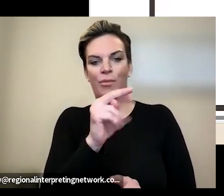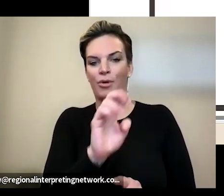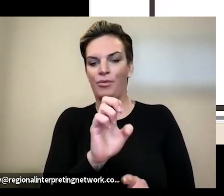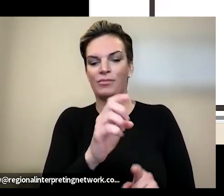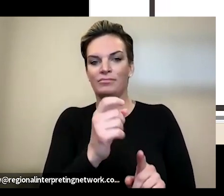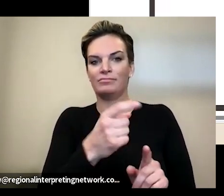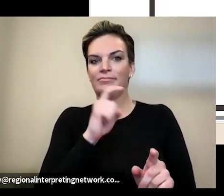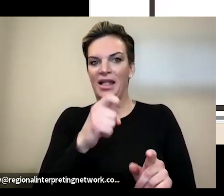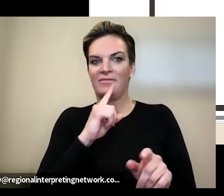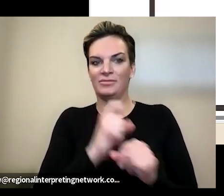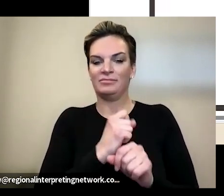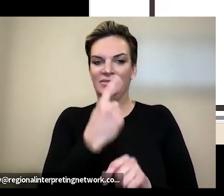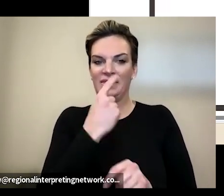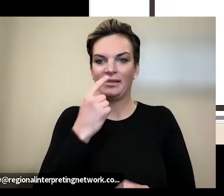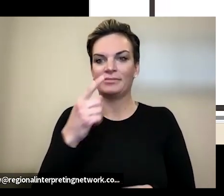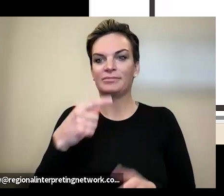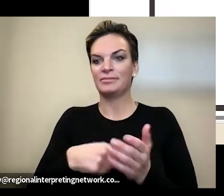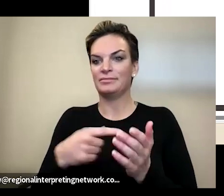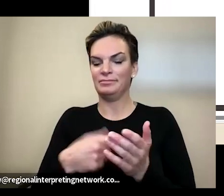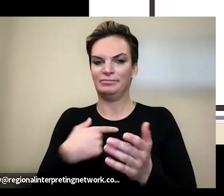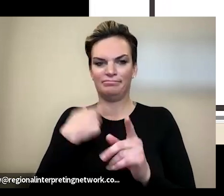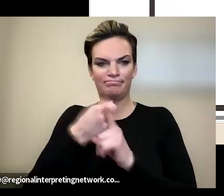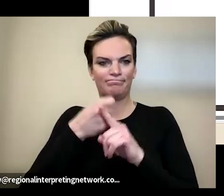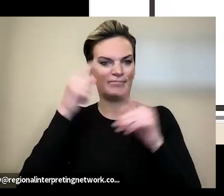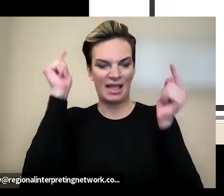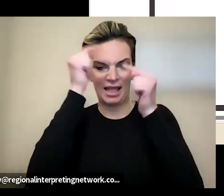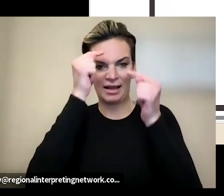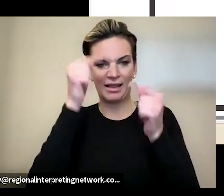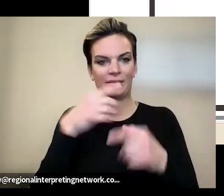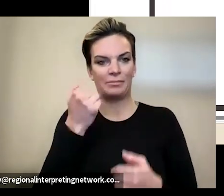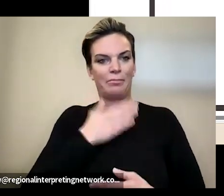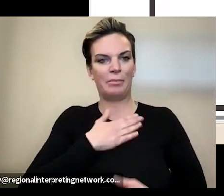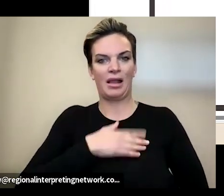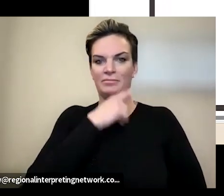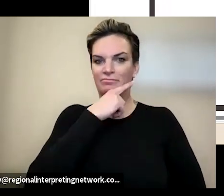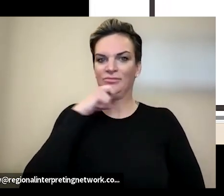dehydrated, I get headaches because I'm dehydrated because my body isn't processing so I